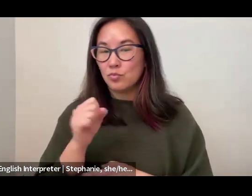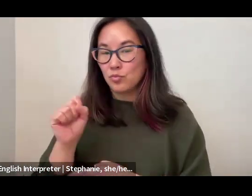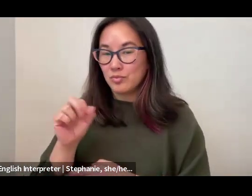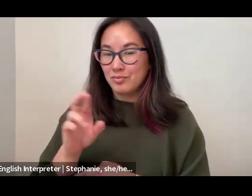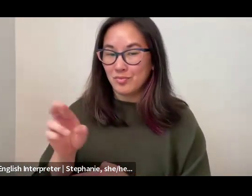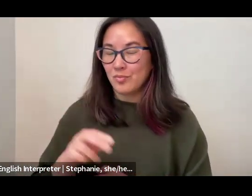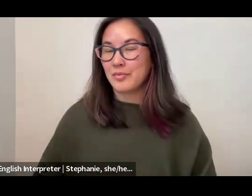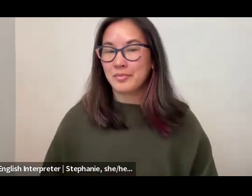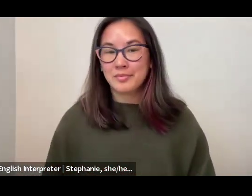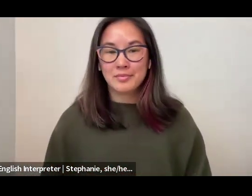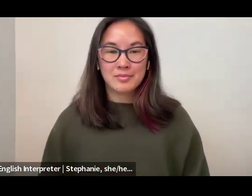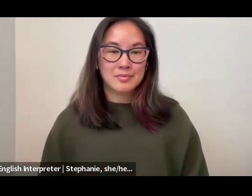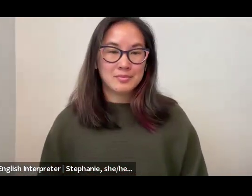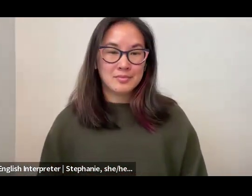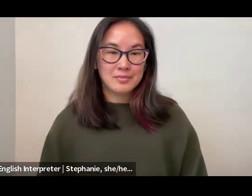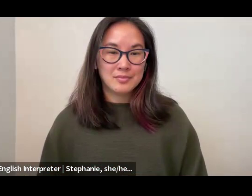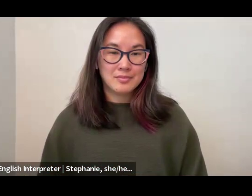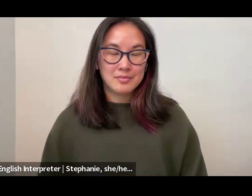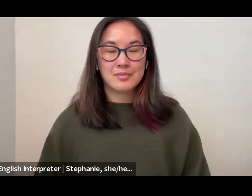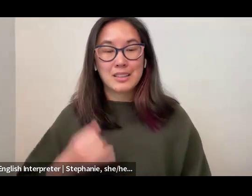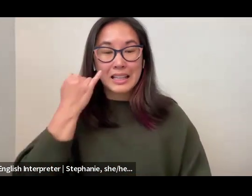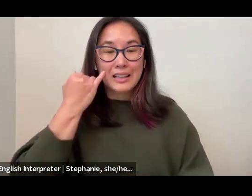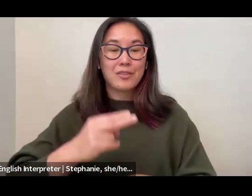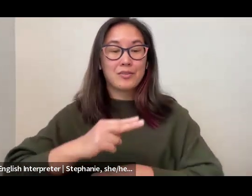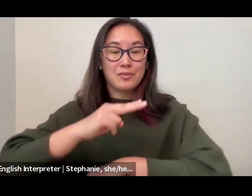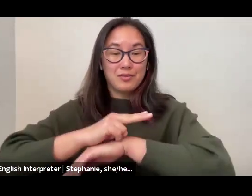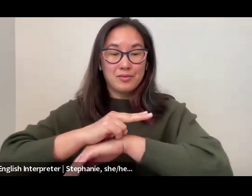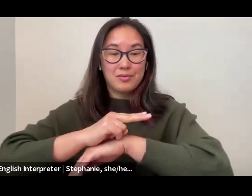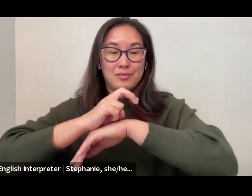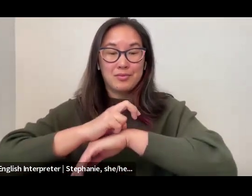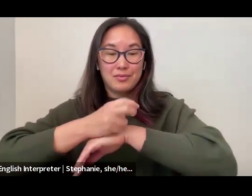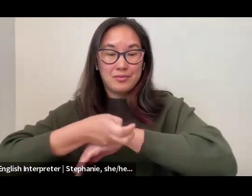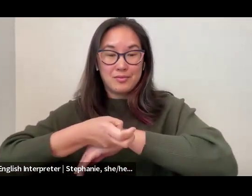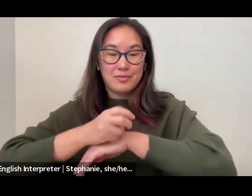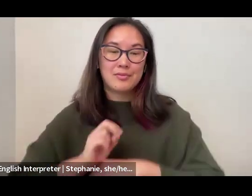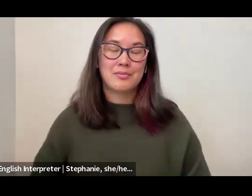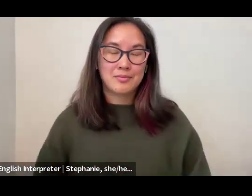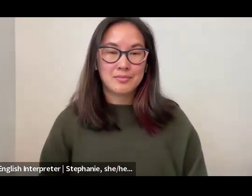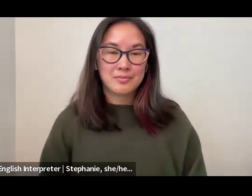If you're supine, knees together, and to the left. Sitting option.